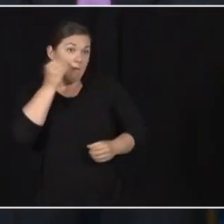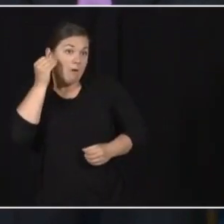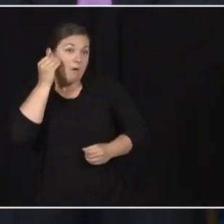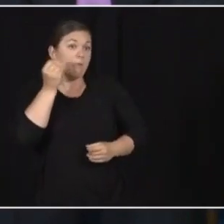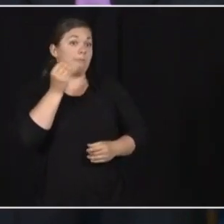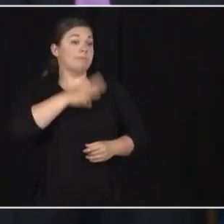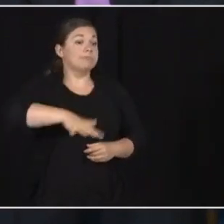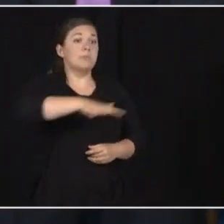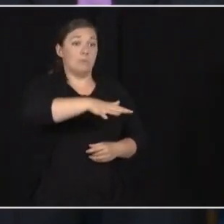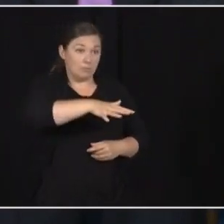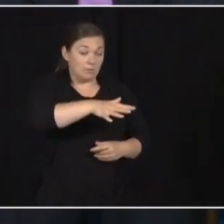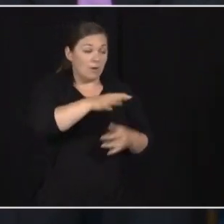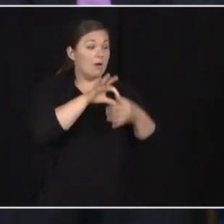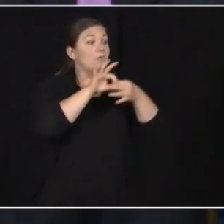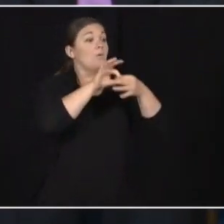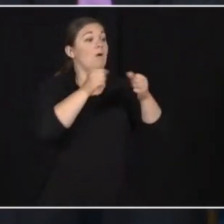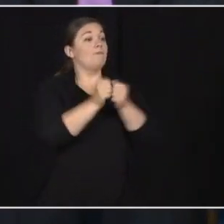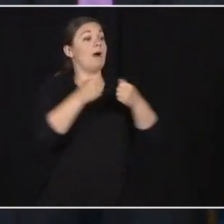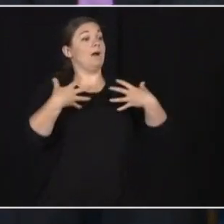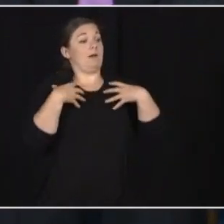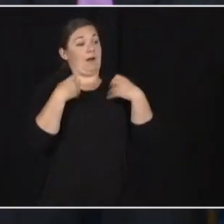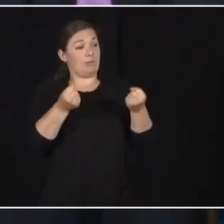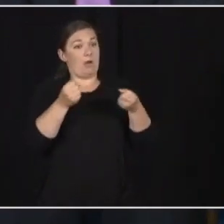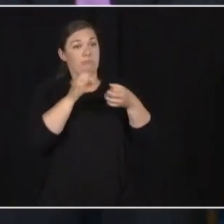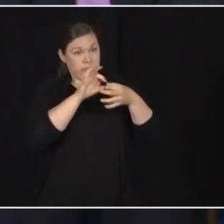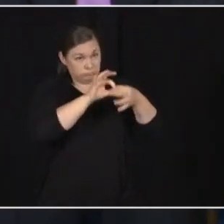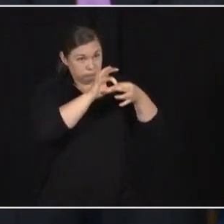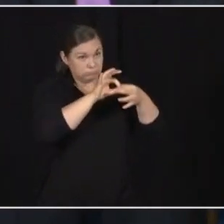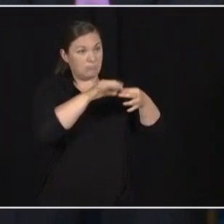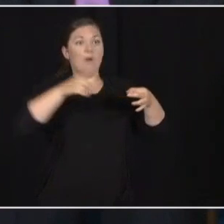safety committees to take their training online.